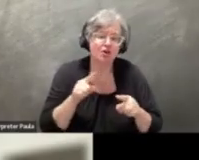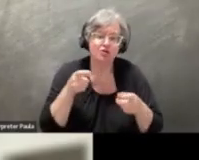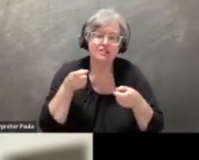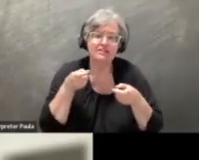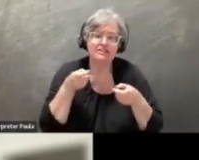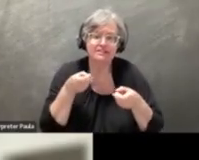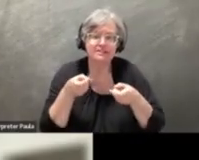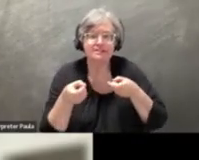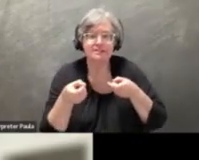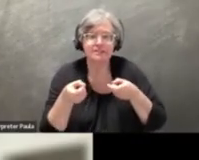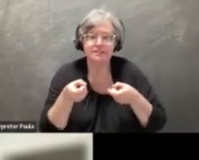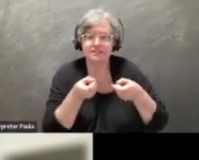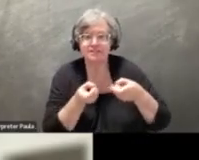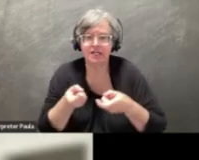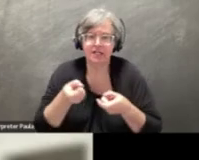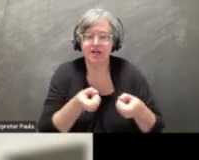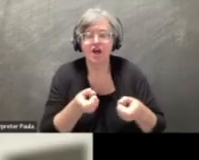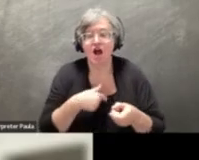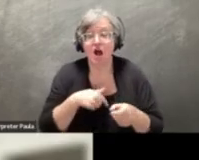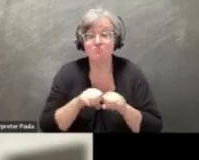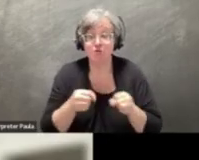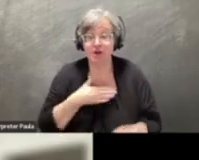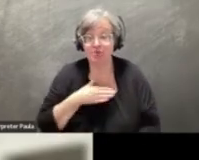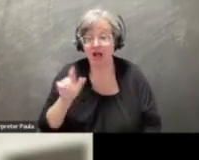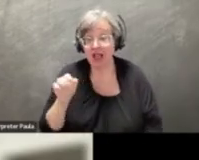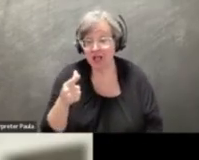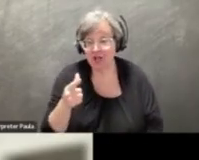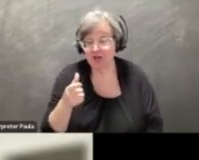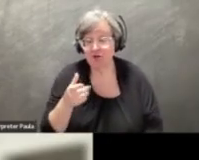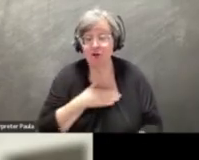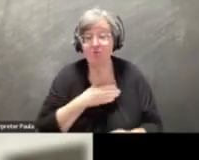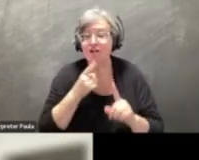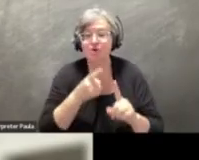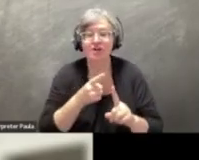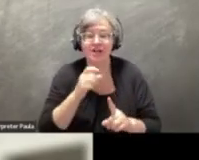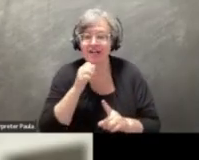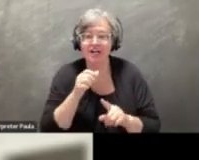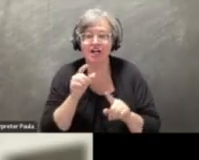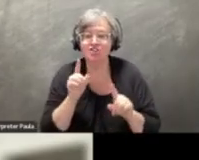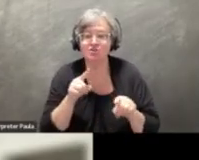break my leg. My goal is not to attend physical therapy and get